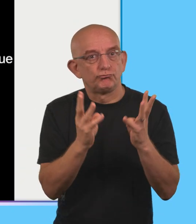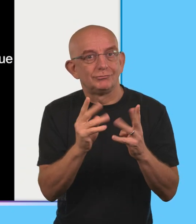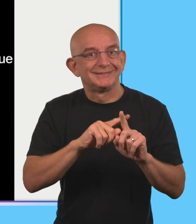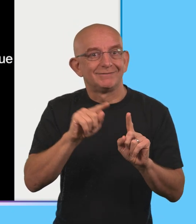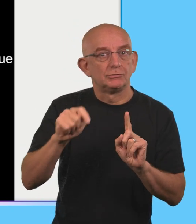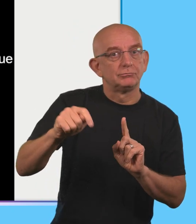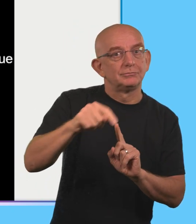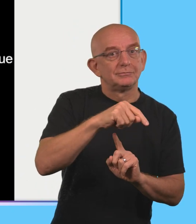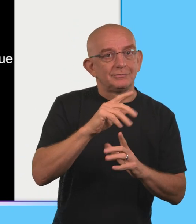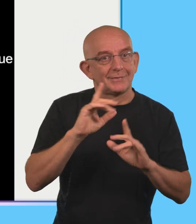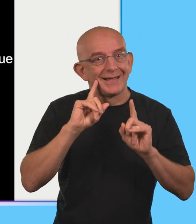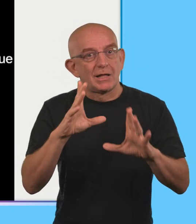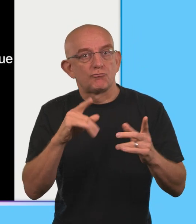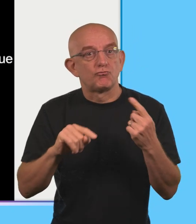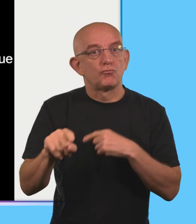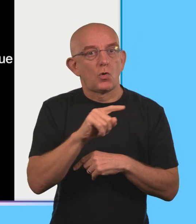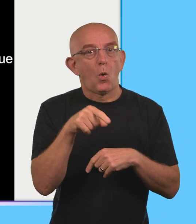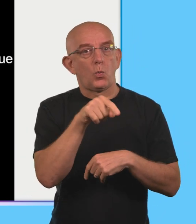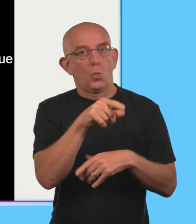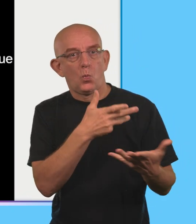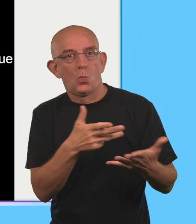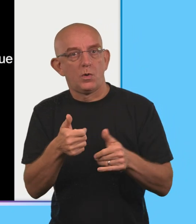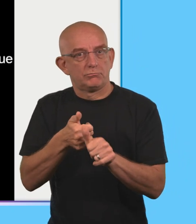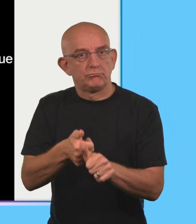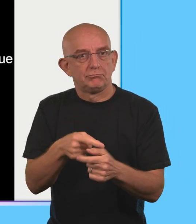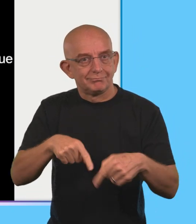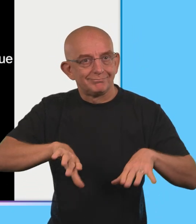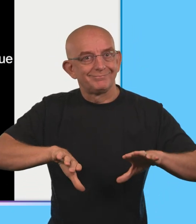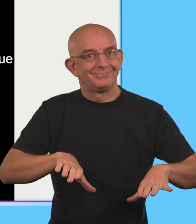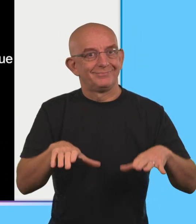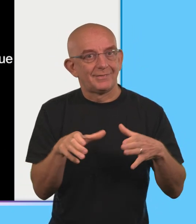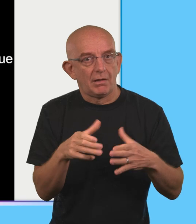and actually you're not the one attacking, you are doing the healing for the party.